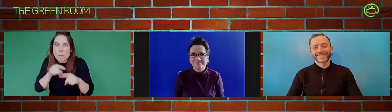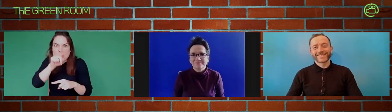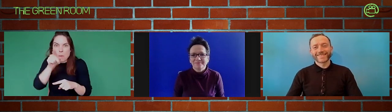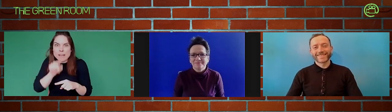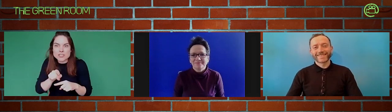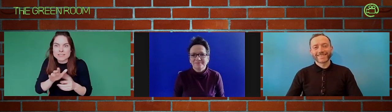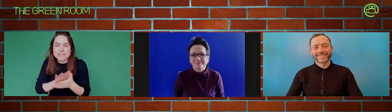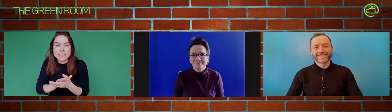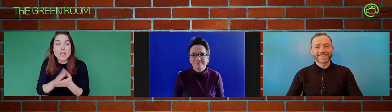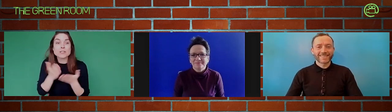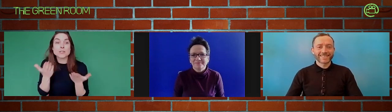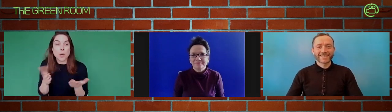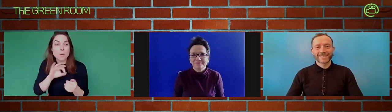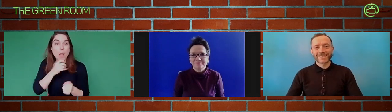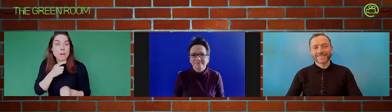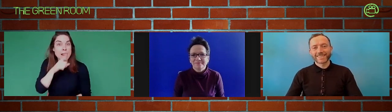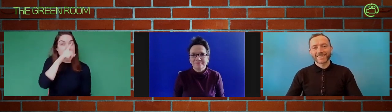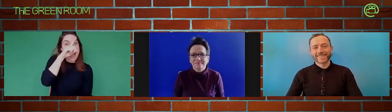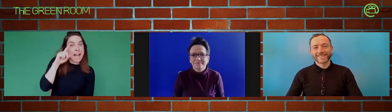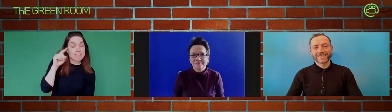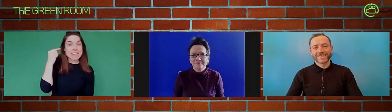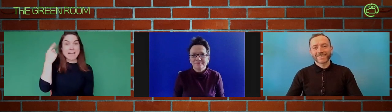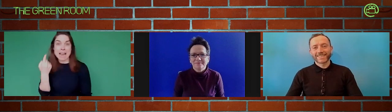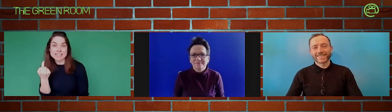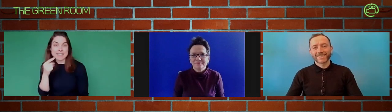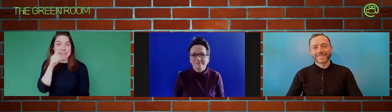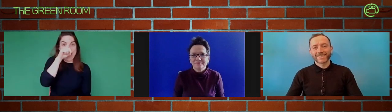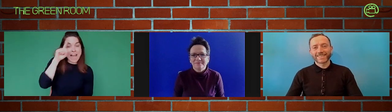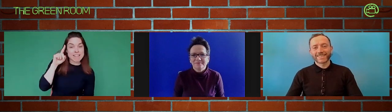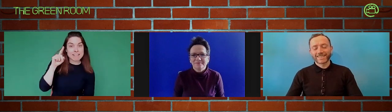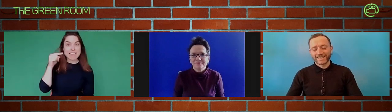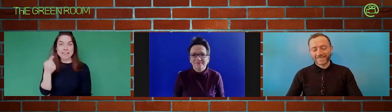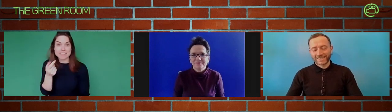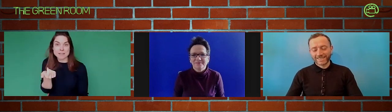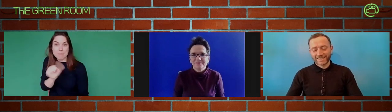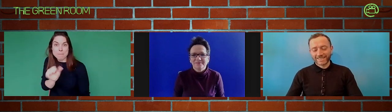Harri to Alison, rather than make you both answer all of them.